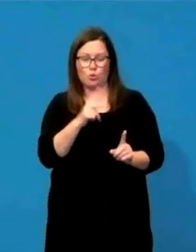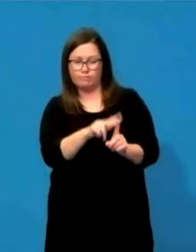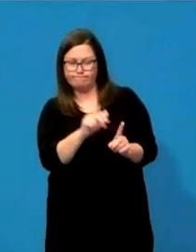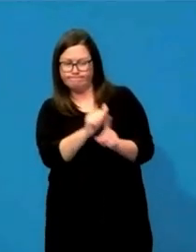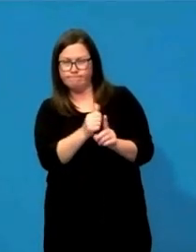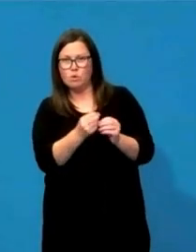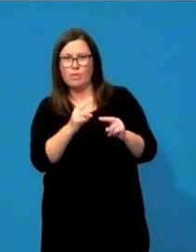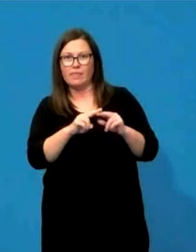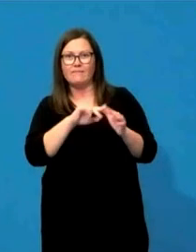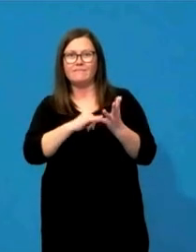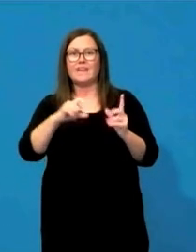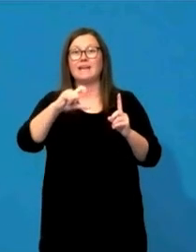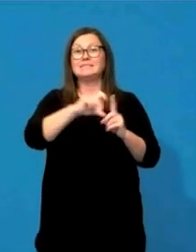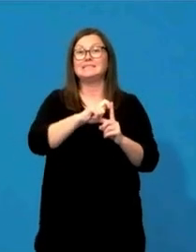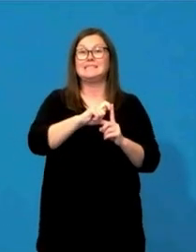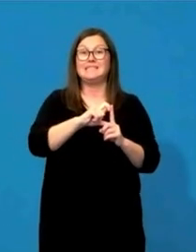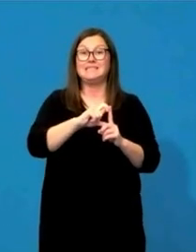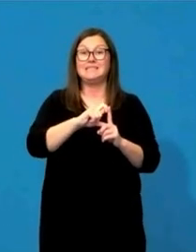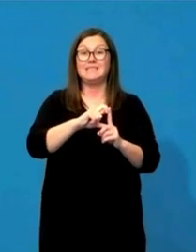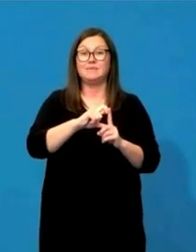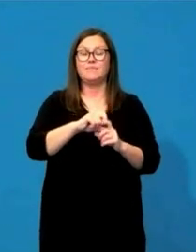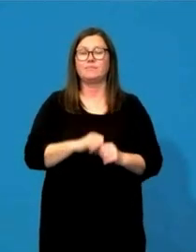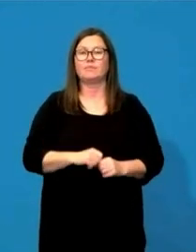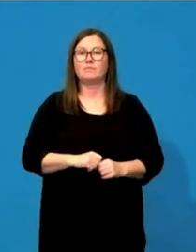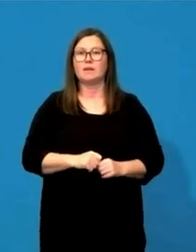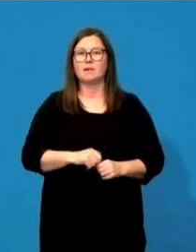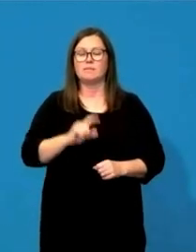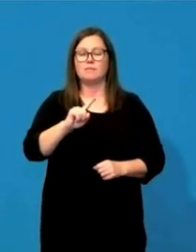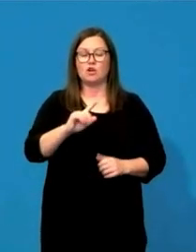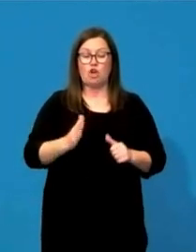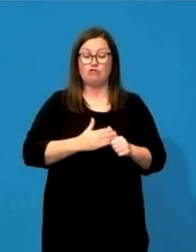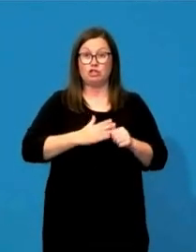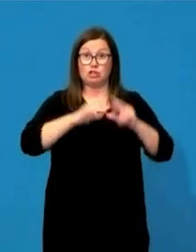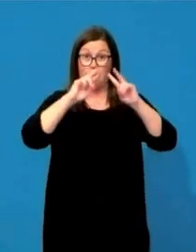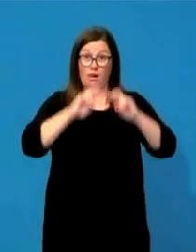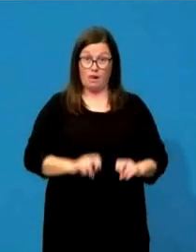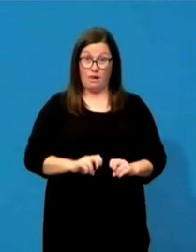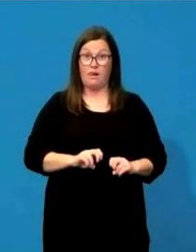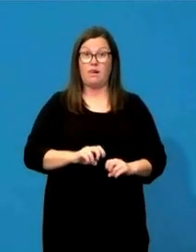we were able to interview them and find out how they're doing now, and we're currently working on analysing and writing that up.